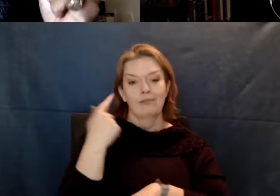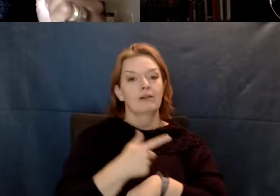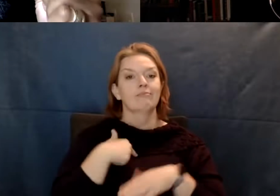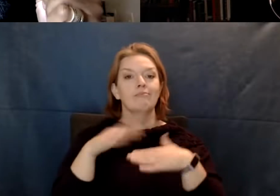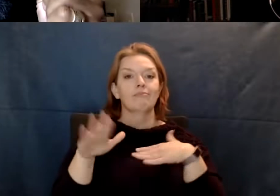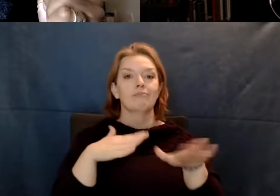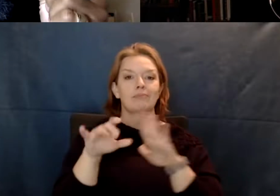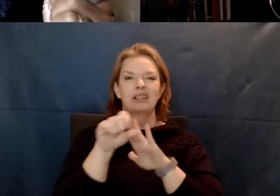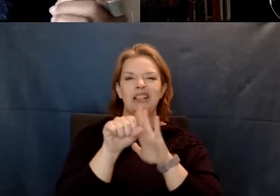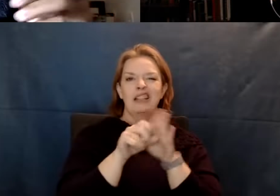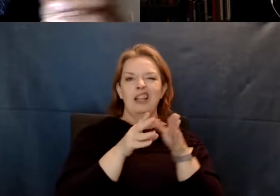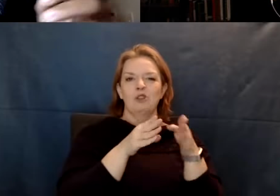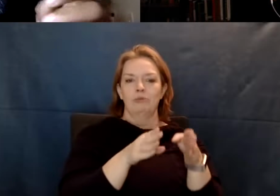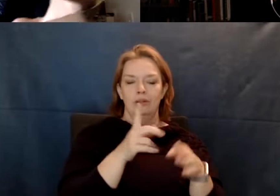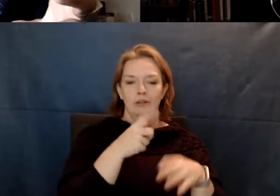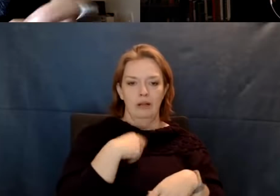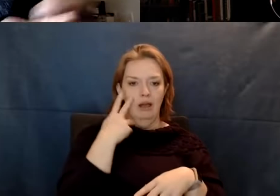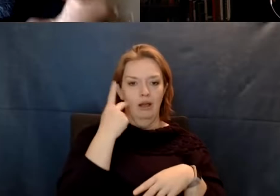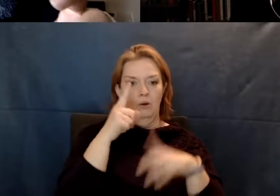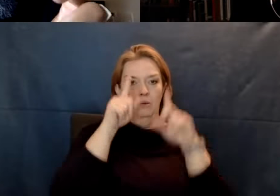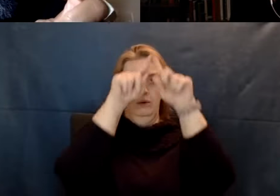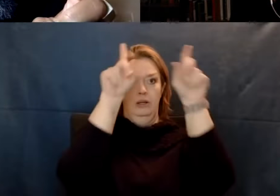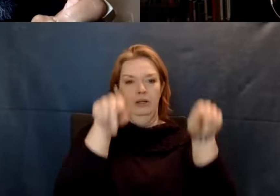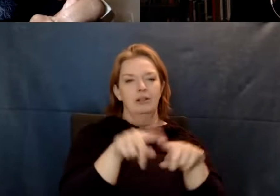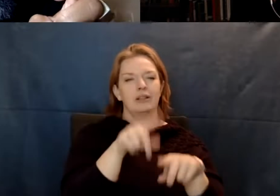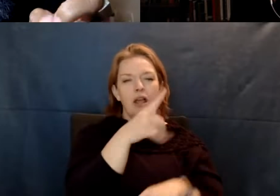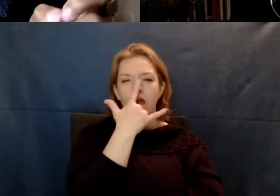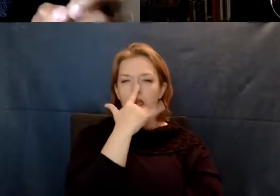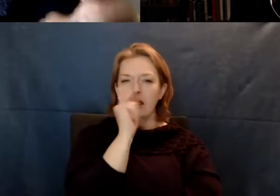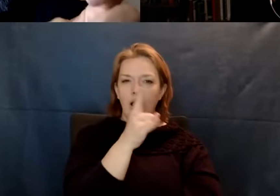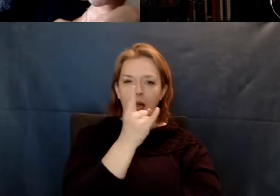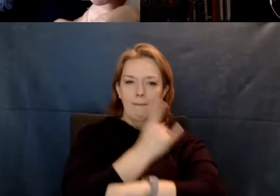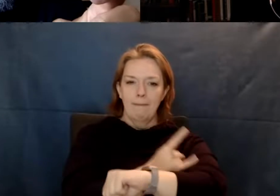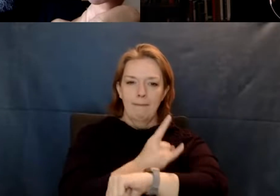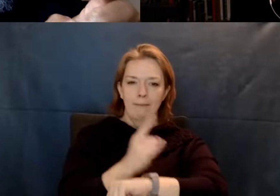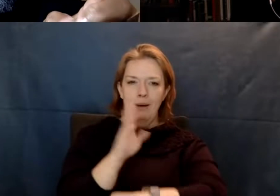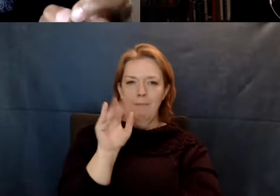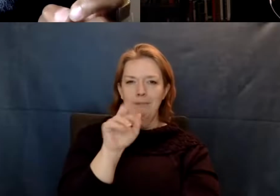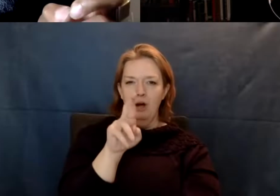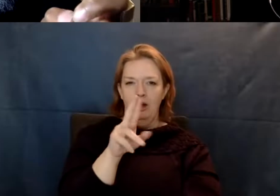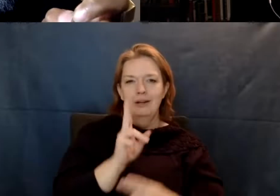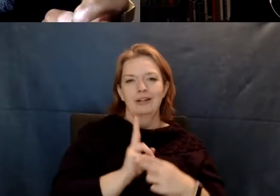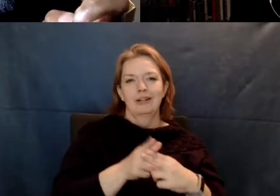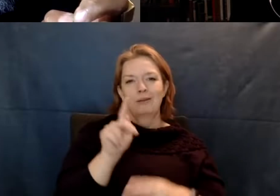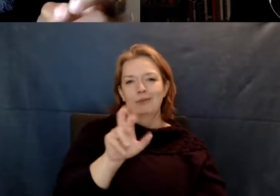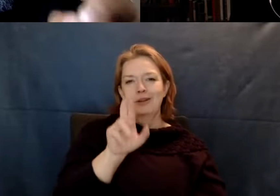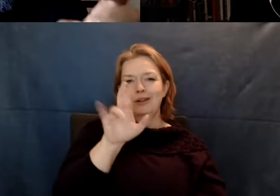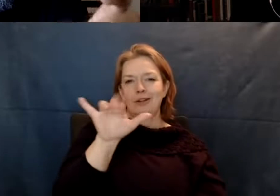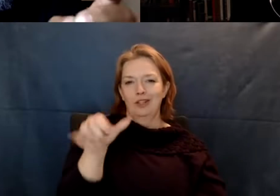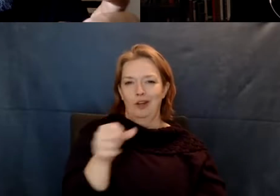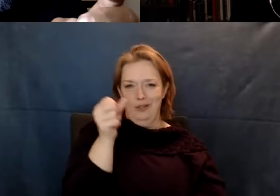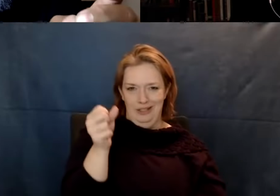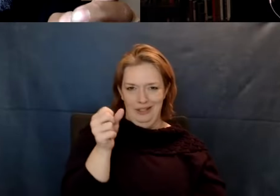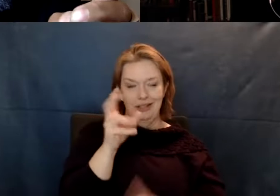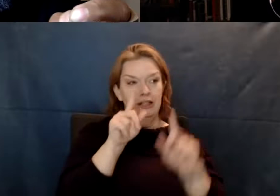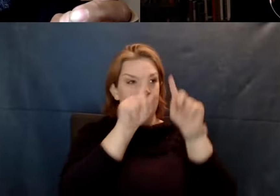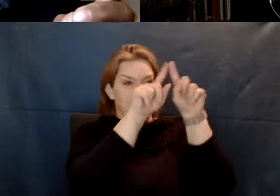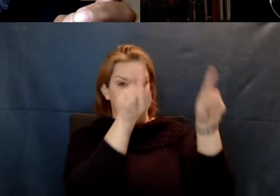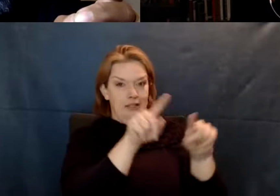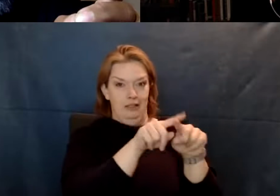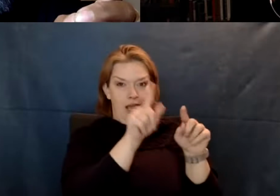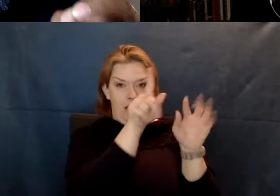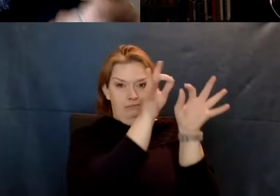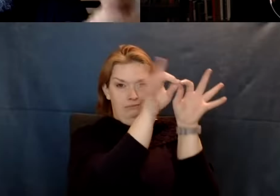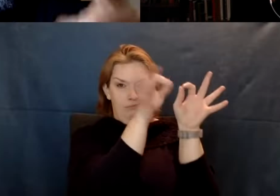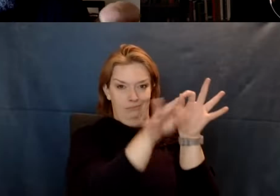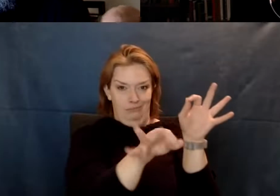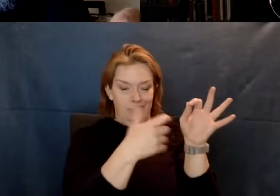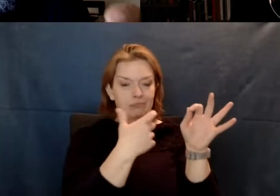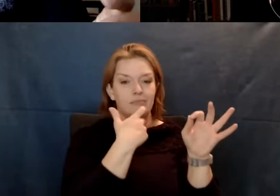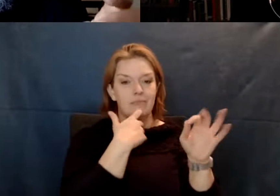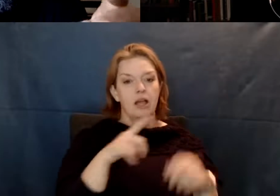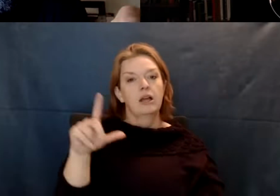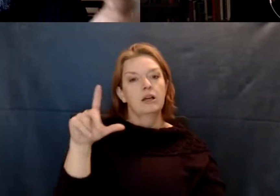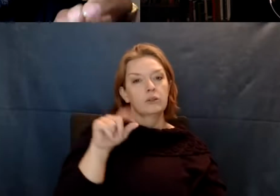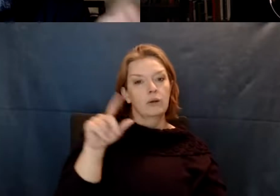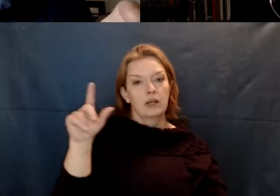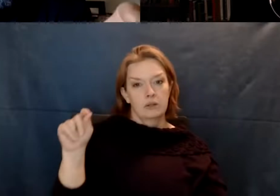at what looked like a bar named Terry's on State Street and the sign said 2020 has a